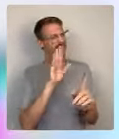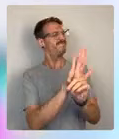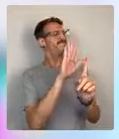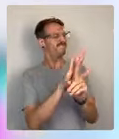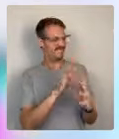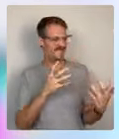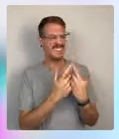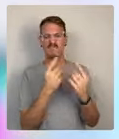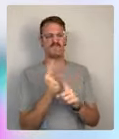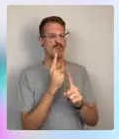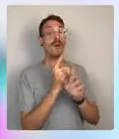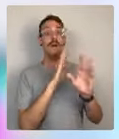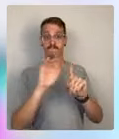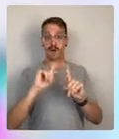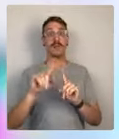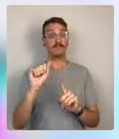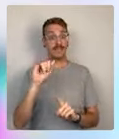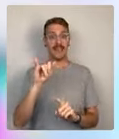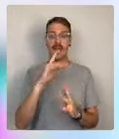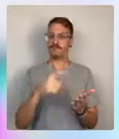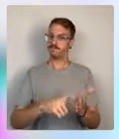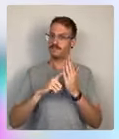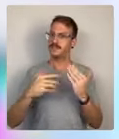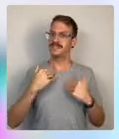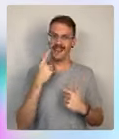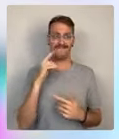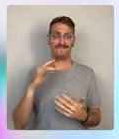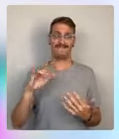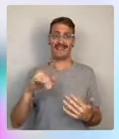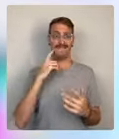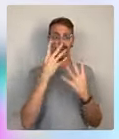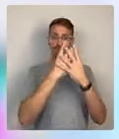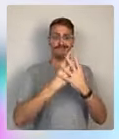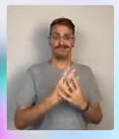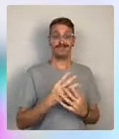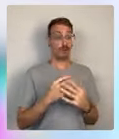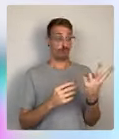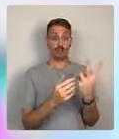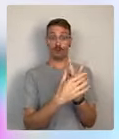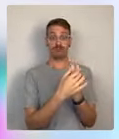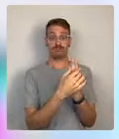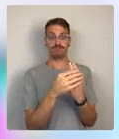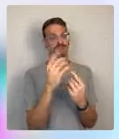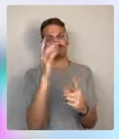the nuance, the context, but absolutely, AI is essential up front.